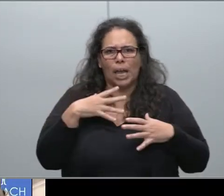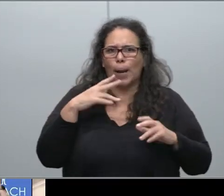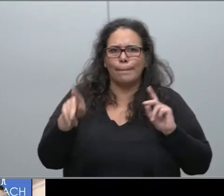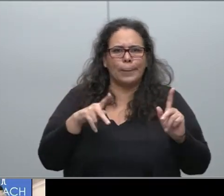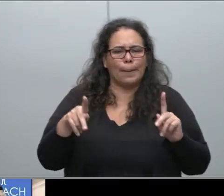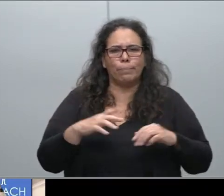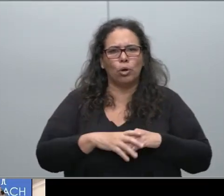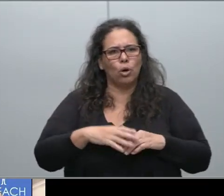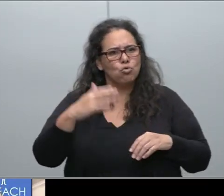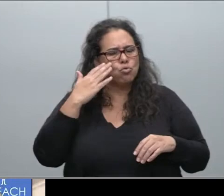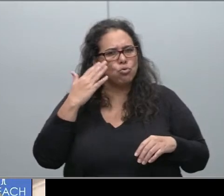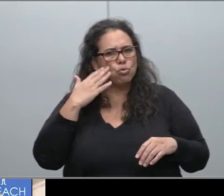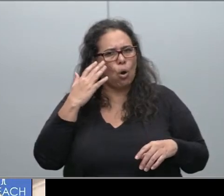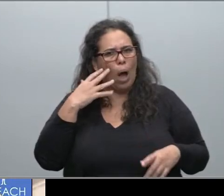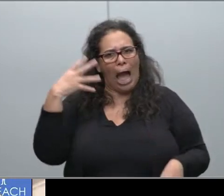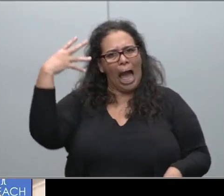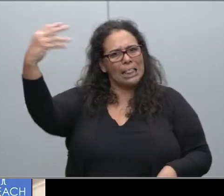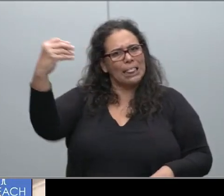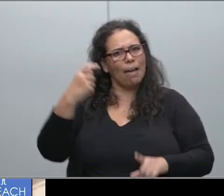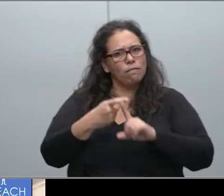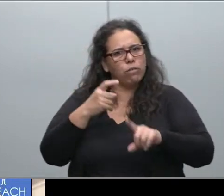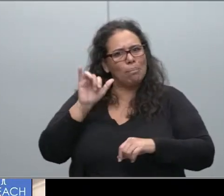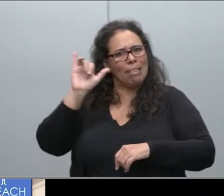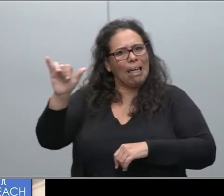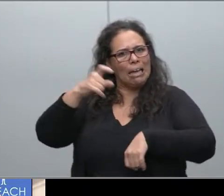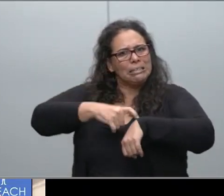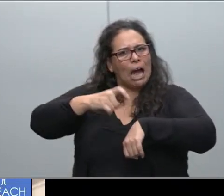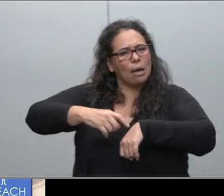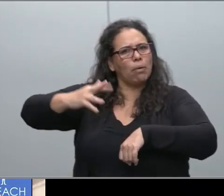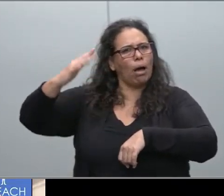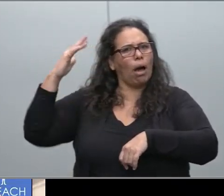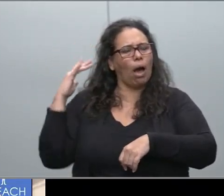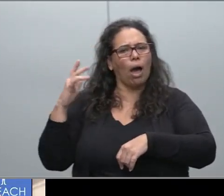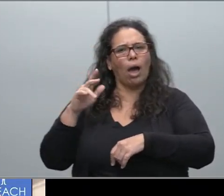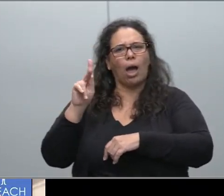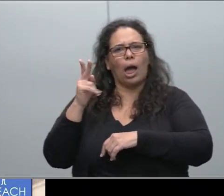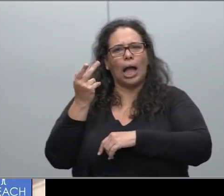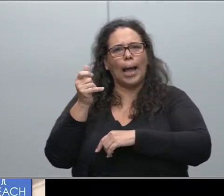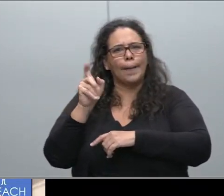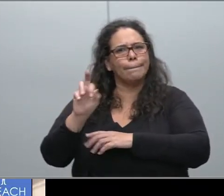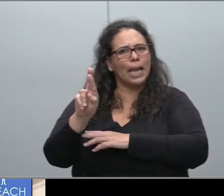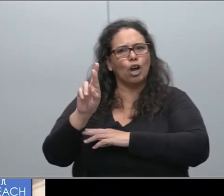in the seven months of quarantine, is a sign that, of his resilience.